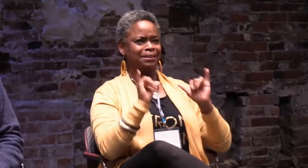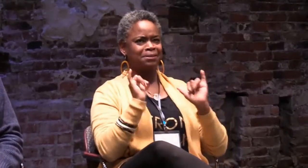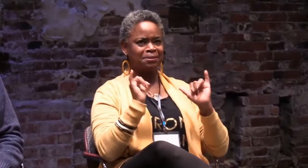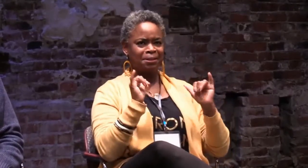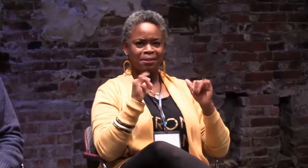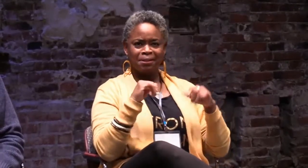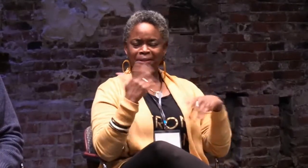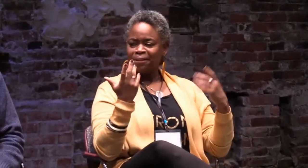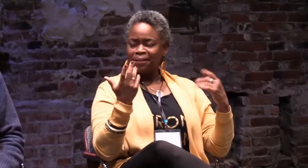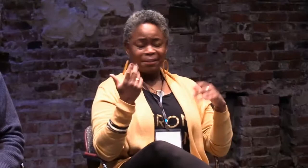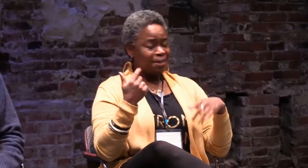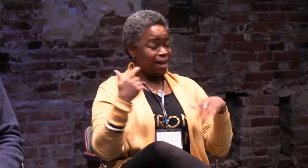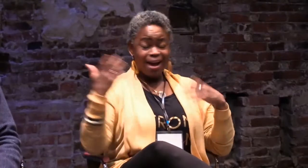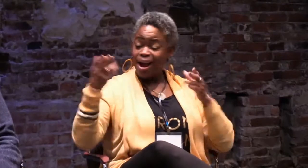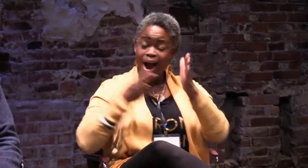And that's what I still see today.